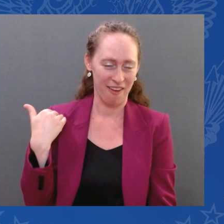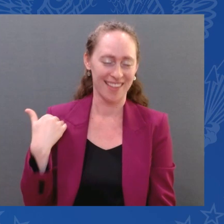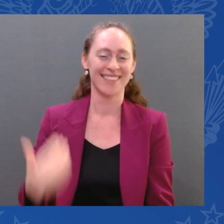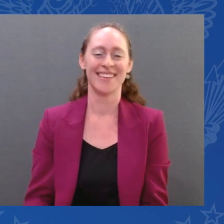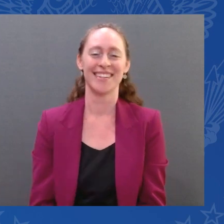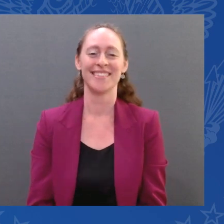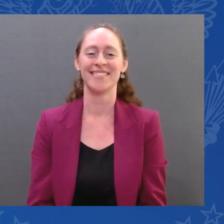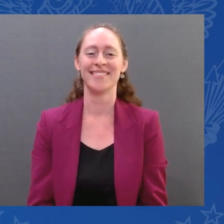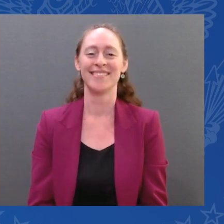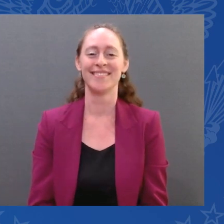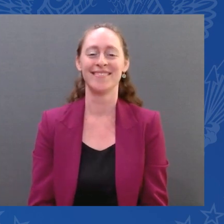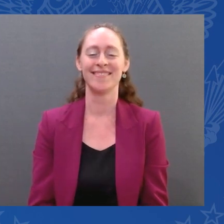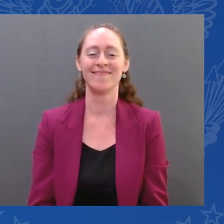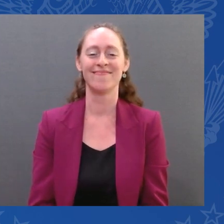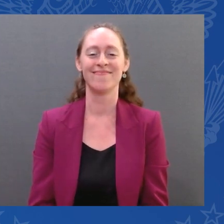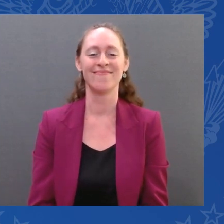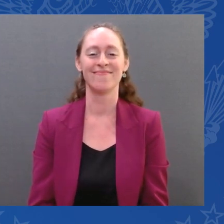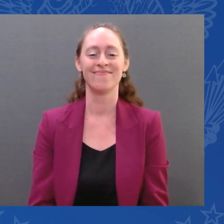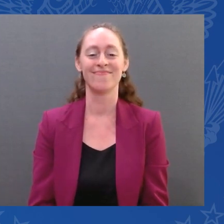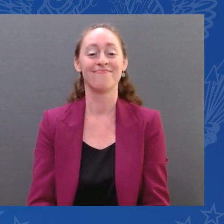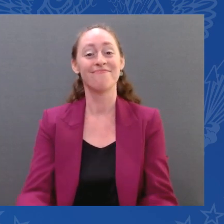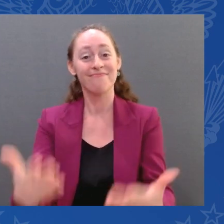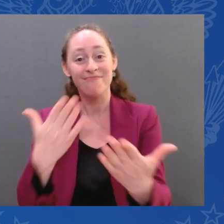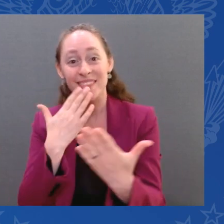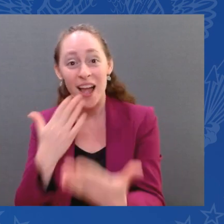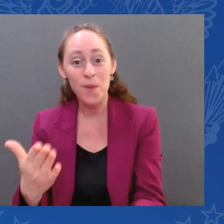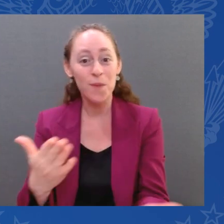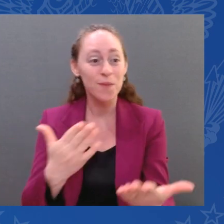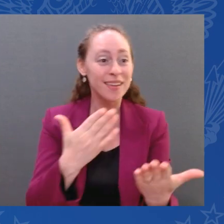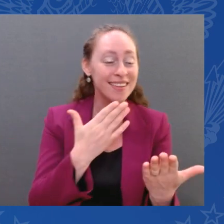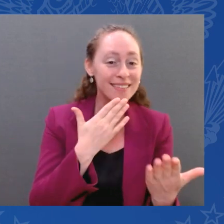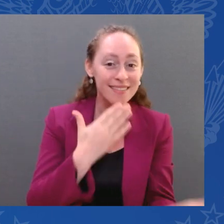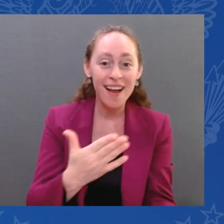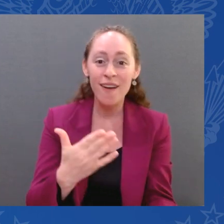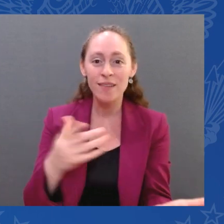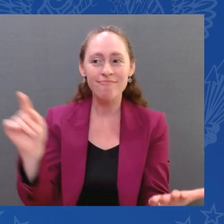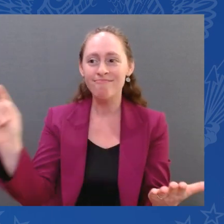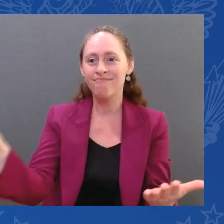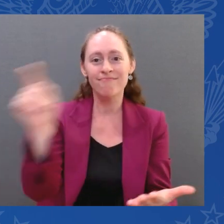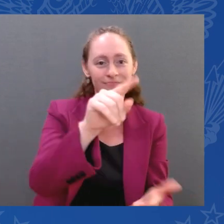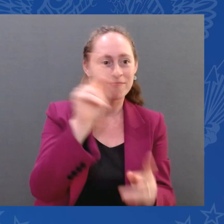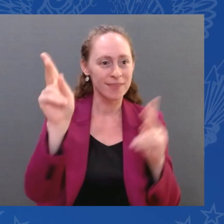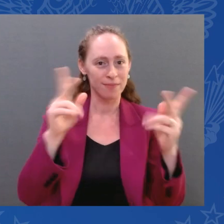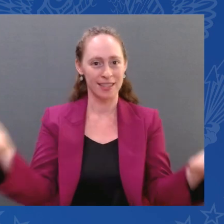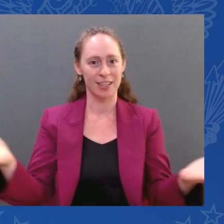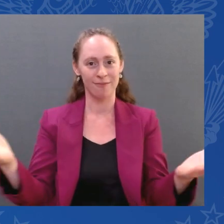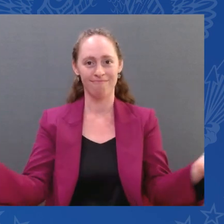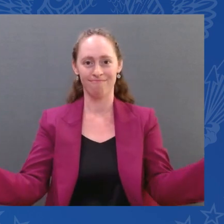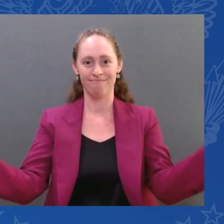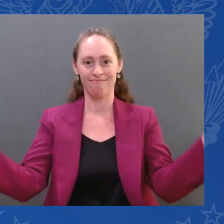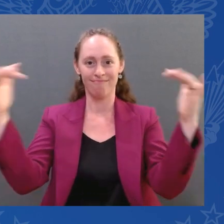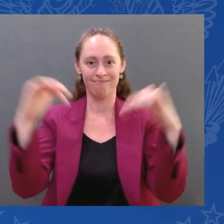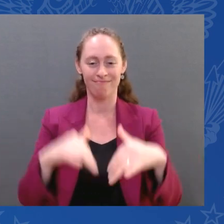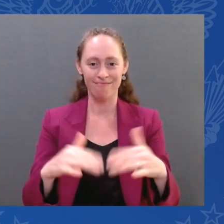elected officials that are here and former elected officials like Joe Lieberman and our good friends here,